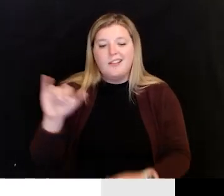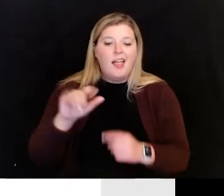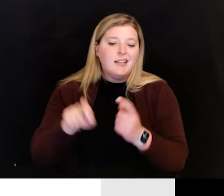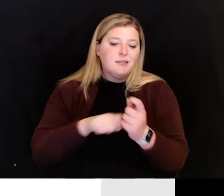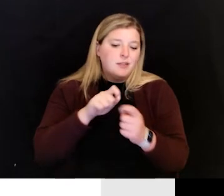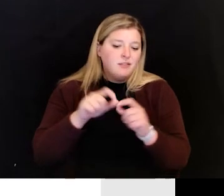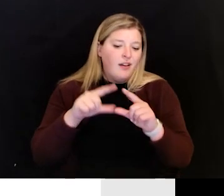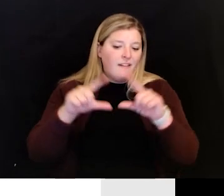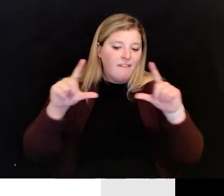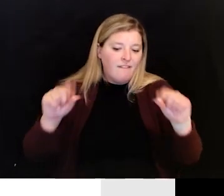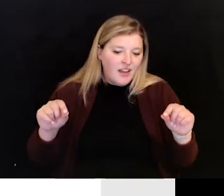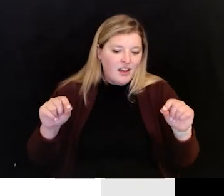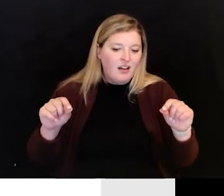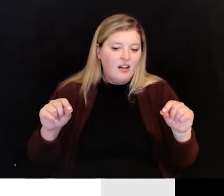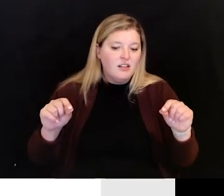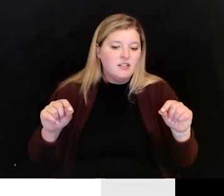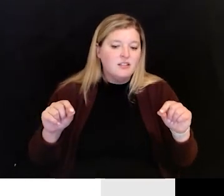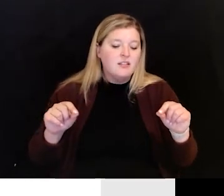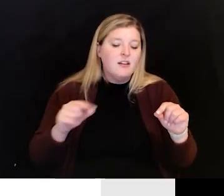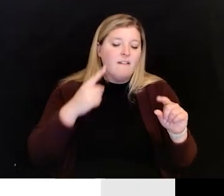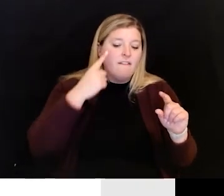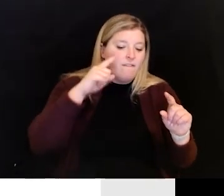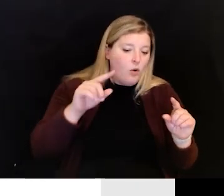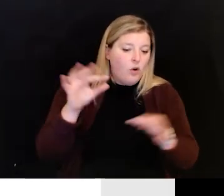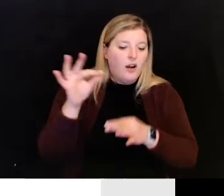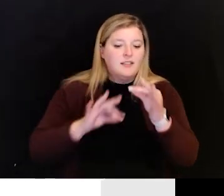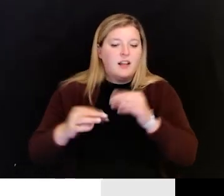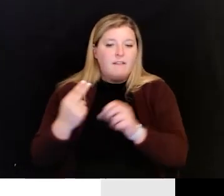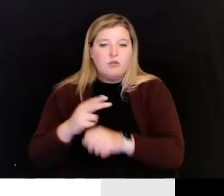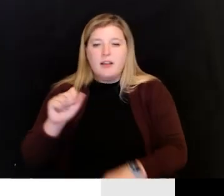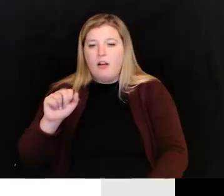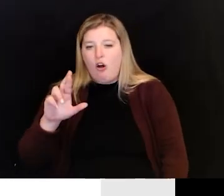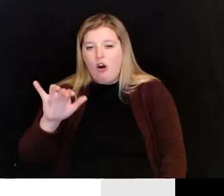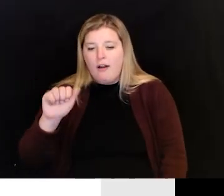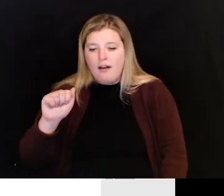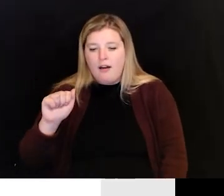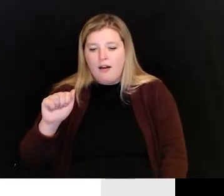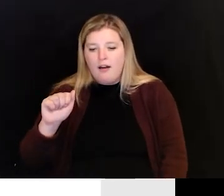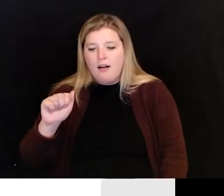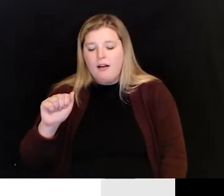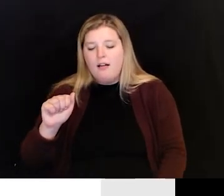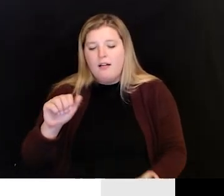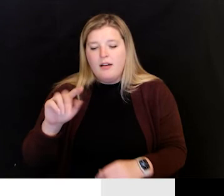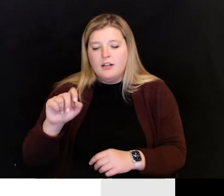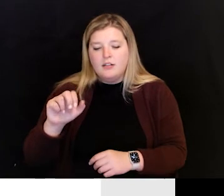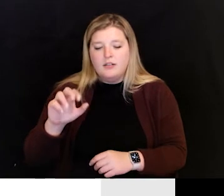rather than using ARIA terms. Another example is using the button element